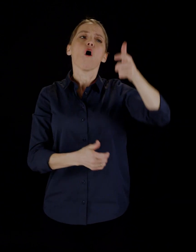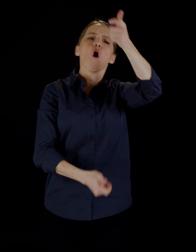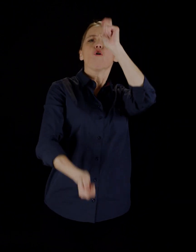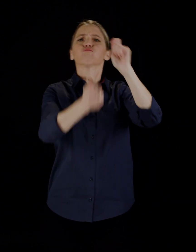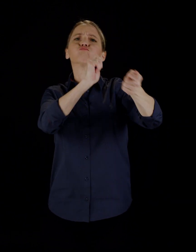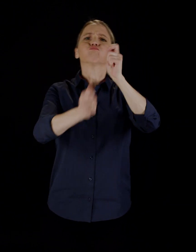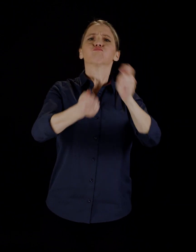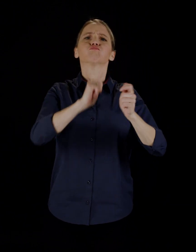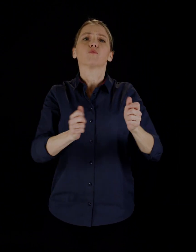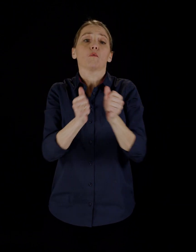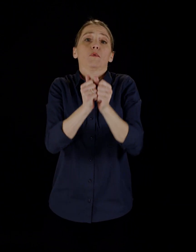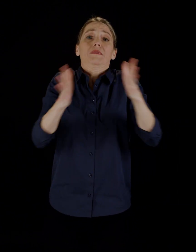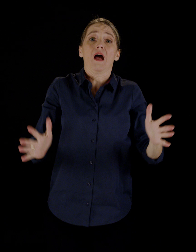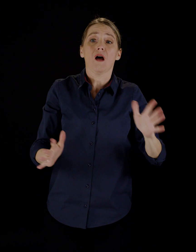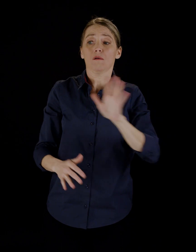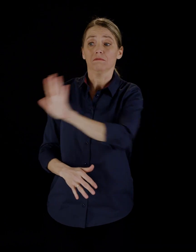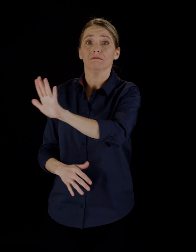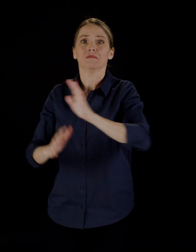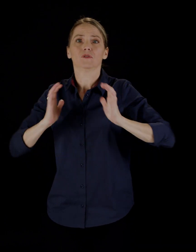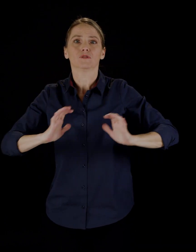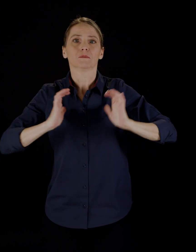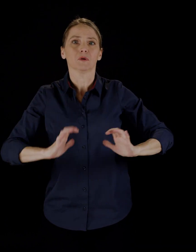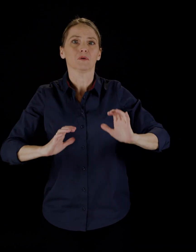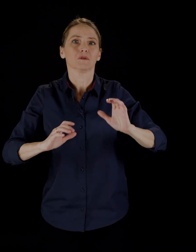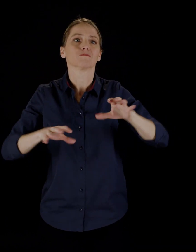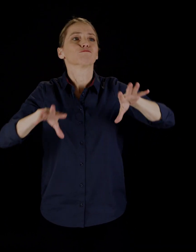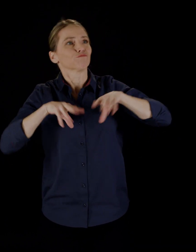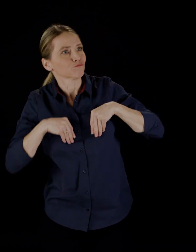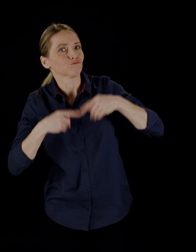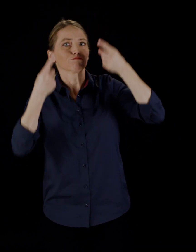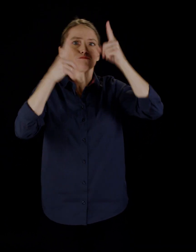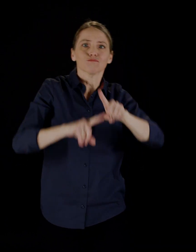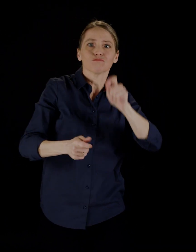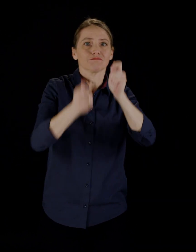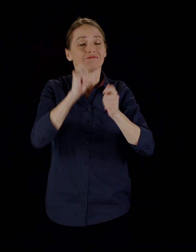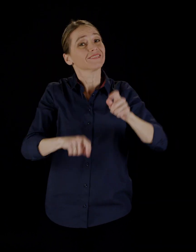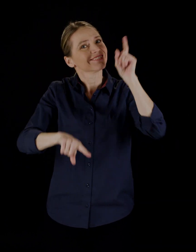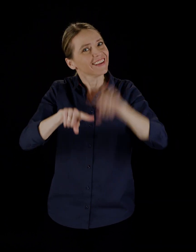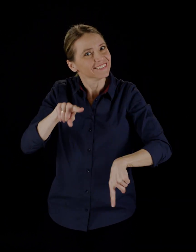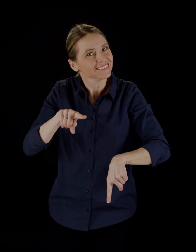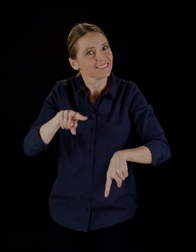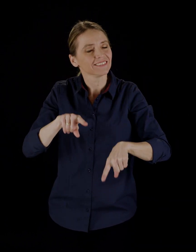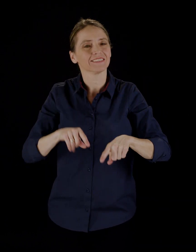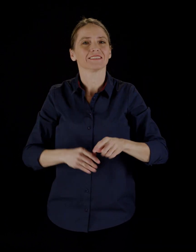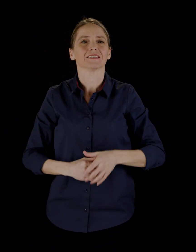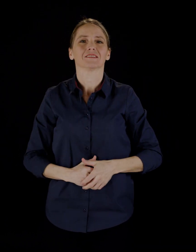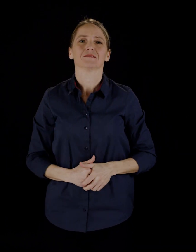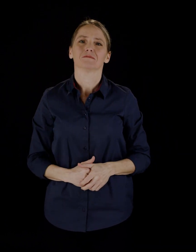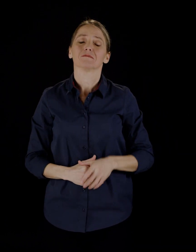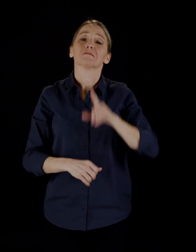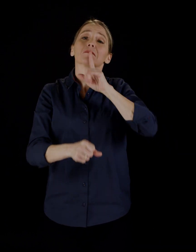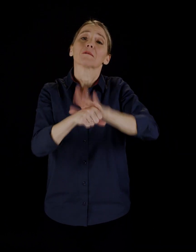Key contract terms include, but are not limited to: the services included in the plan, the